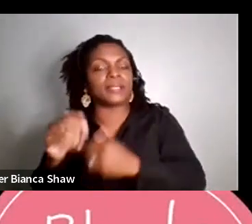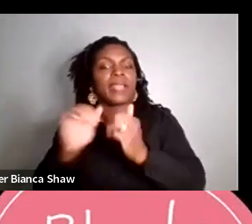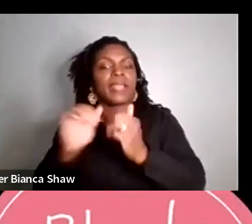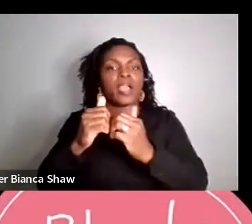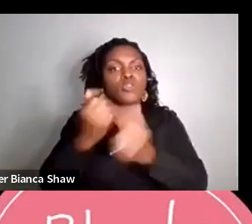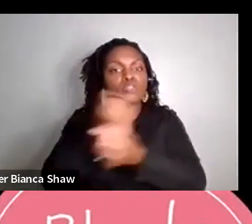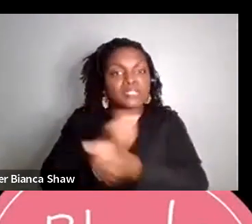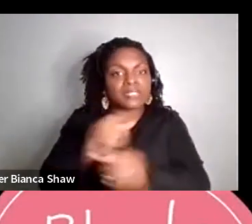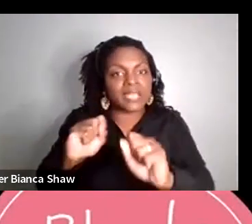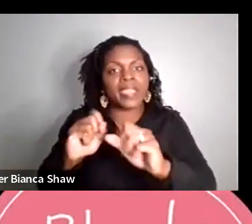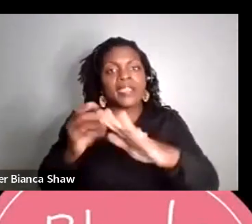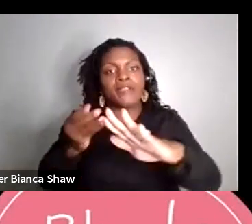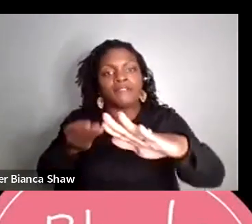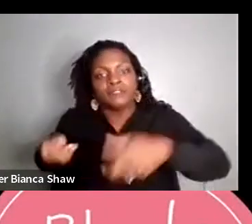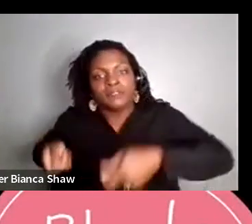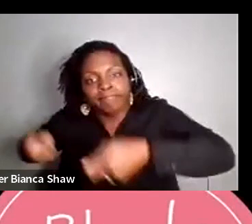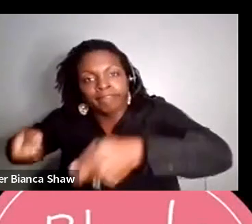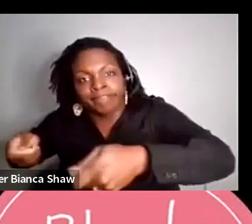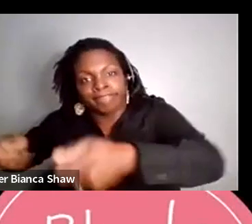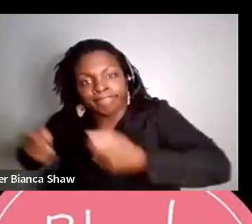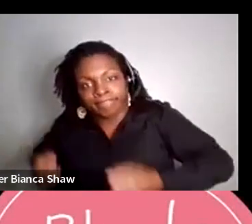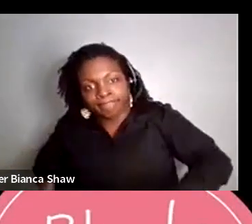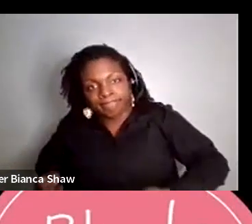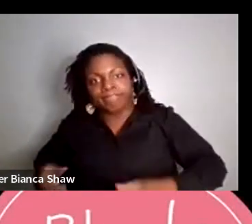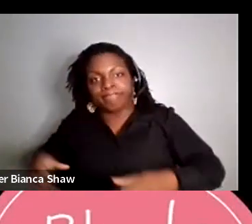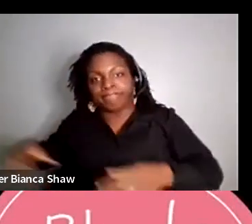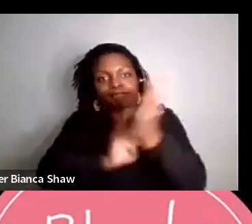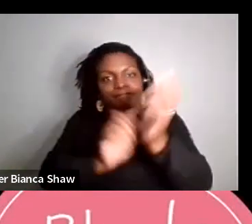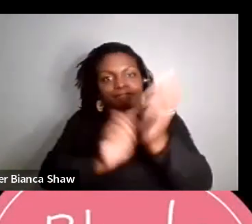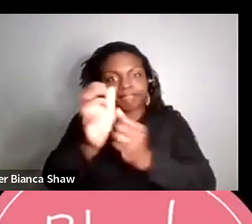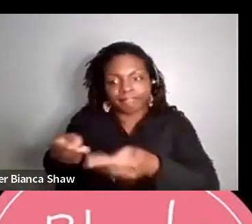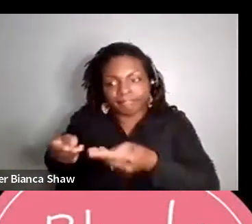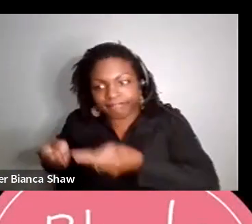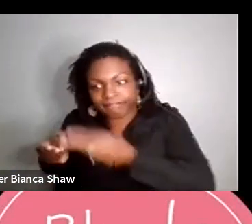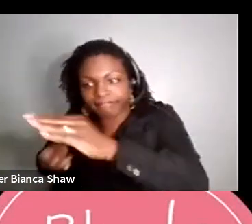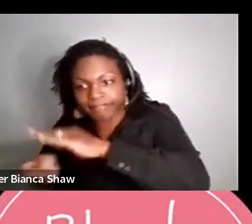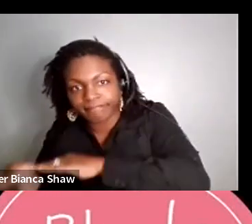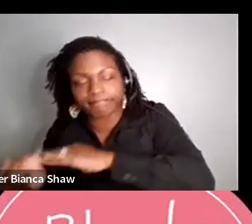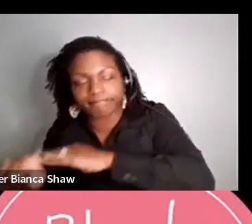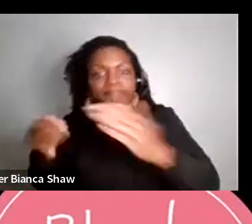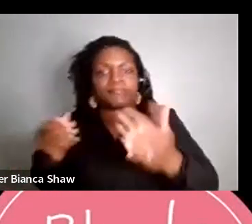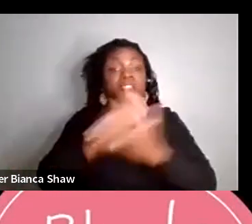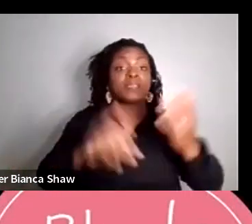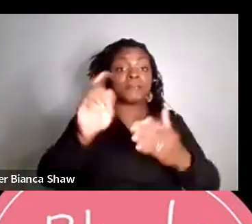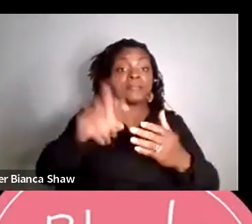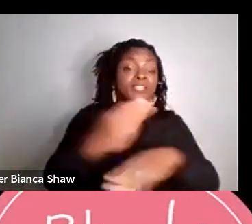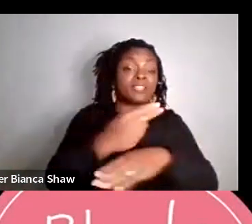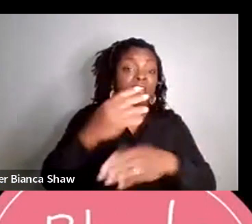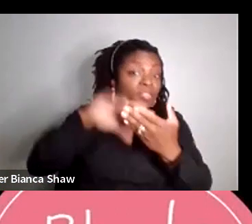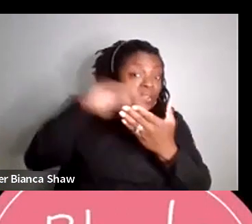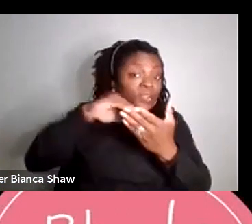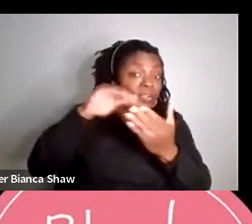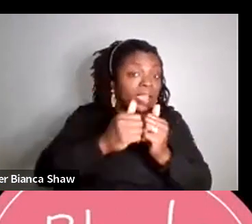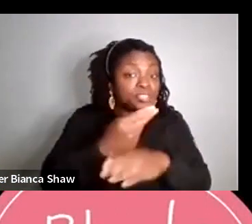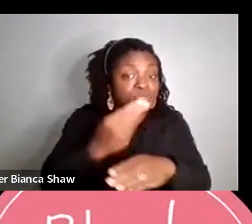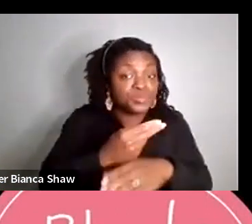Others were on the stove. learn, and how to use a talking thermometer to make sure they're their chicken was cooked.